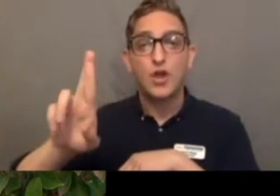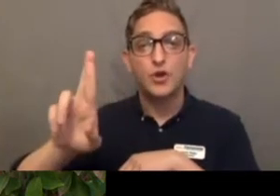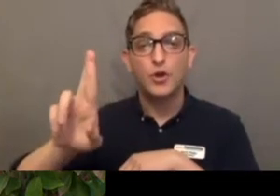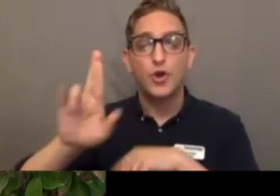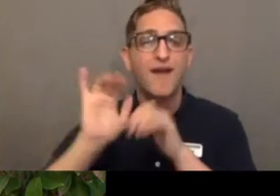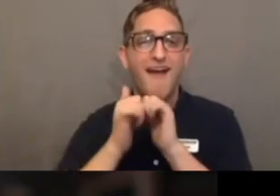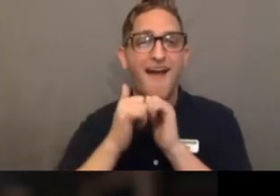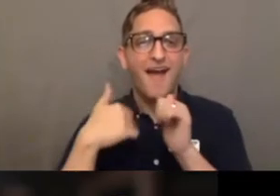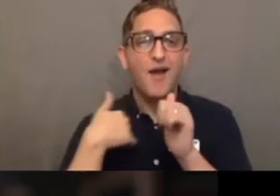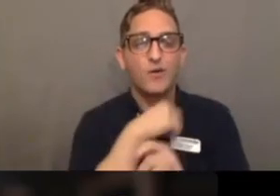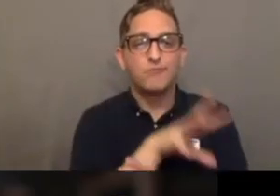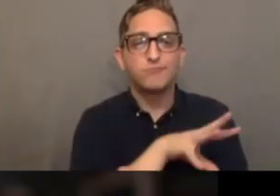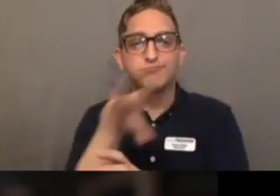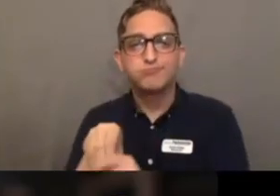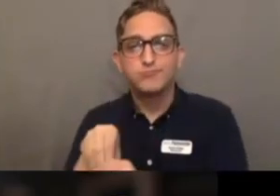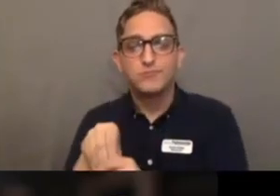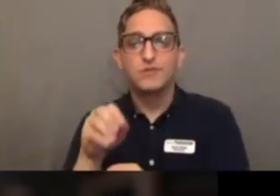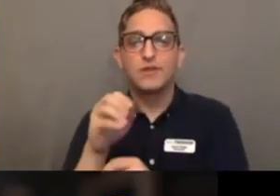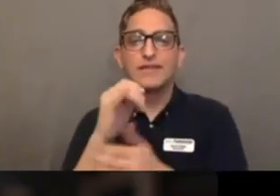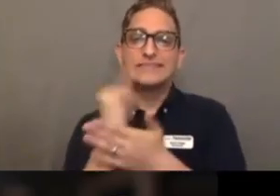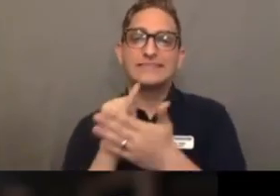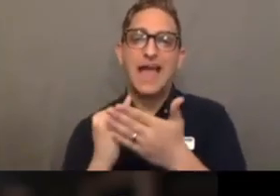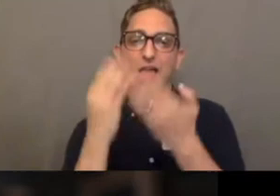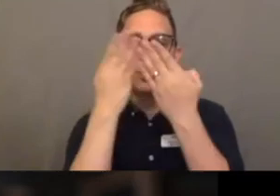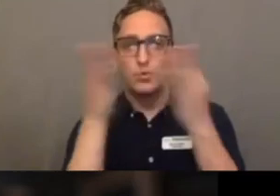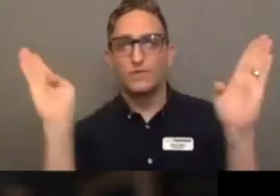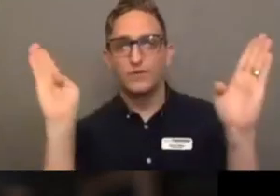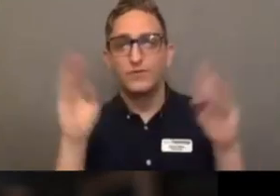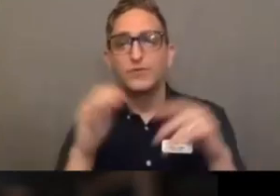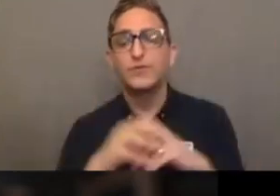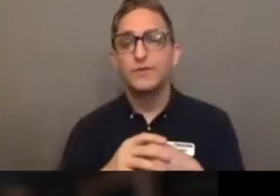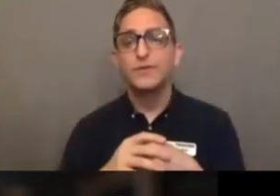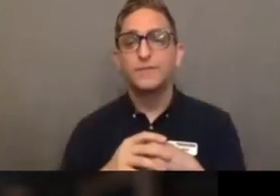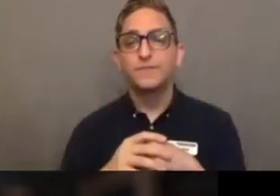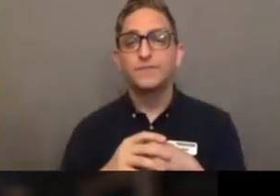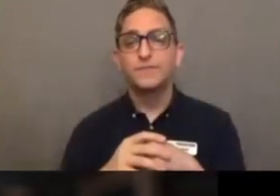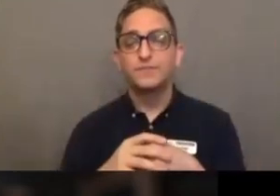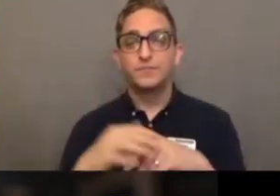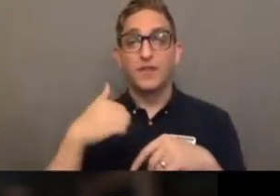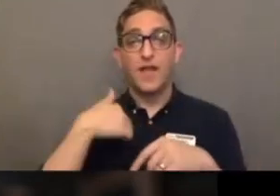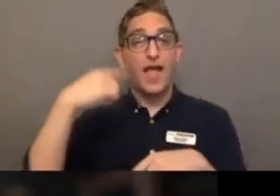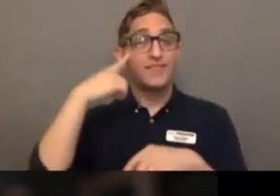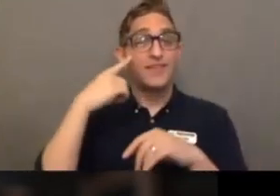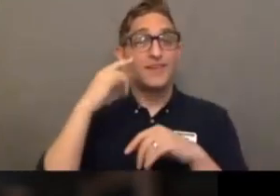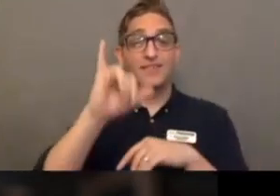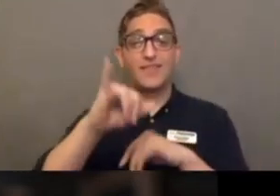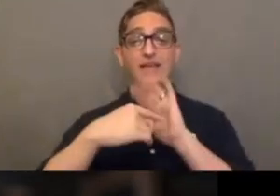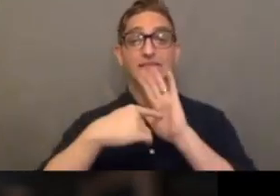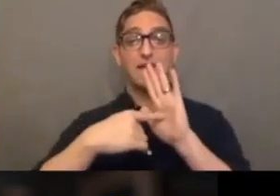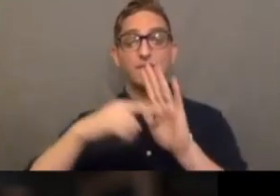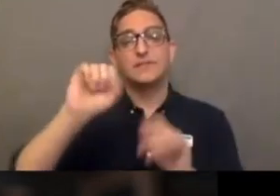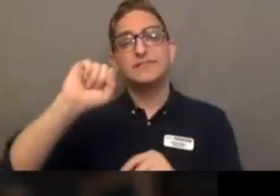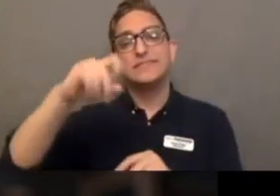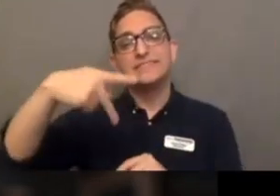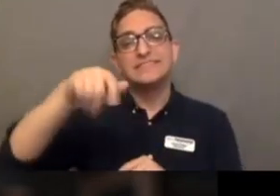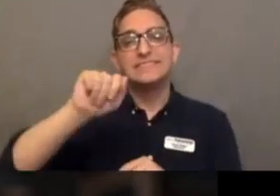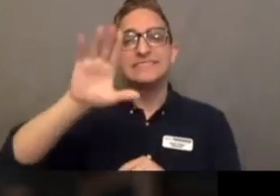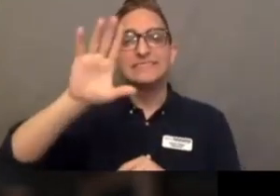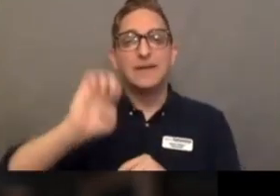Well I think the example of the space suit is a great example of a gender bias. Turns